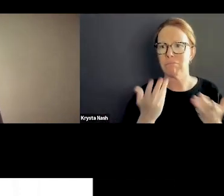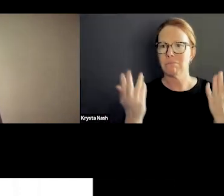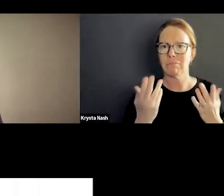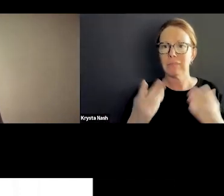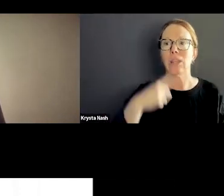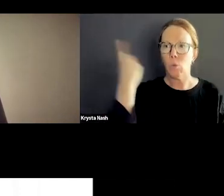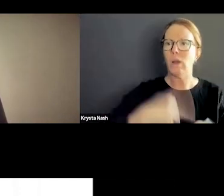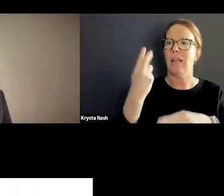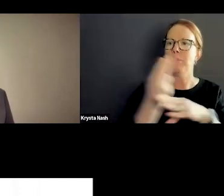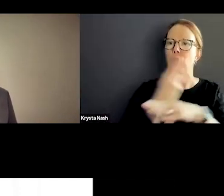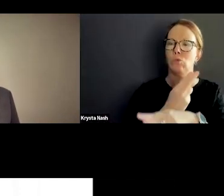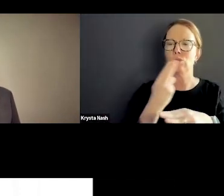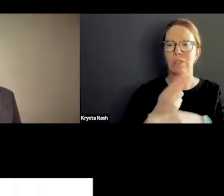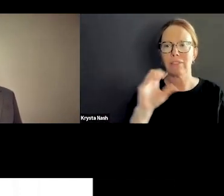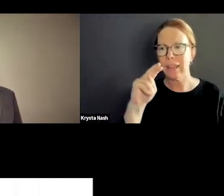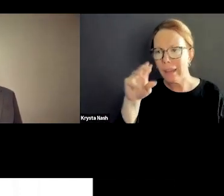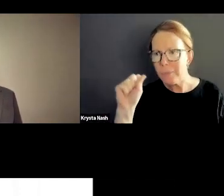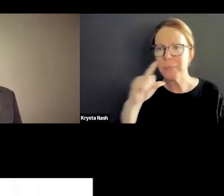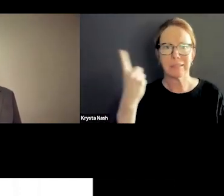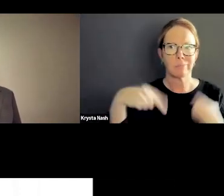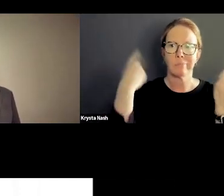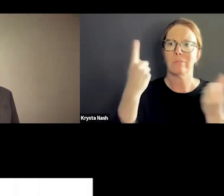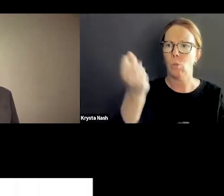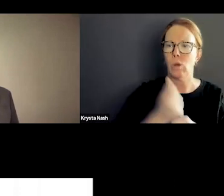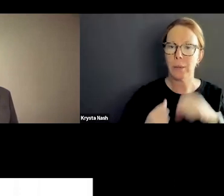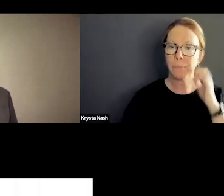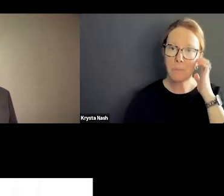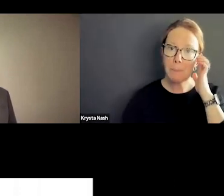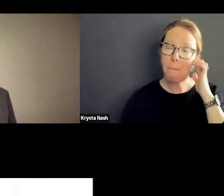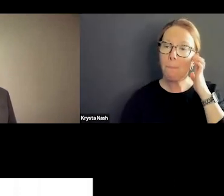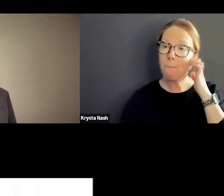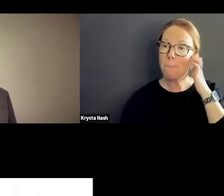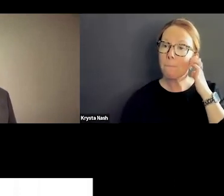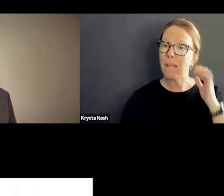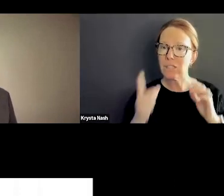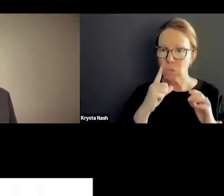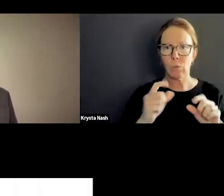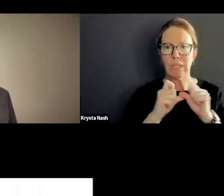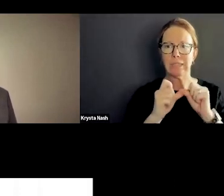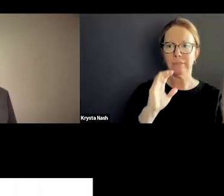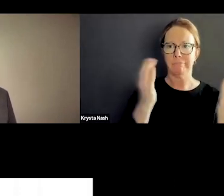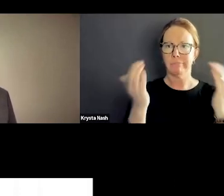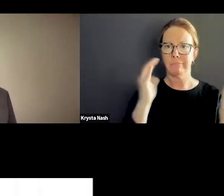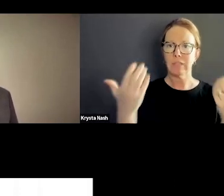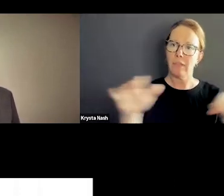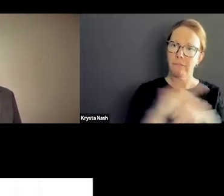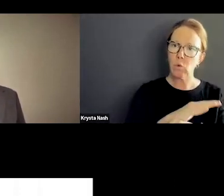Use of cannabis of any kind in the past year. So we're going to keep making these comparisons between the full sample and the cannabis sample.